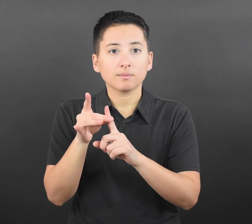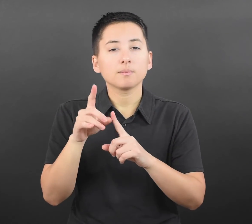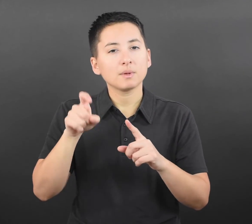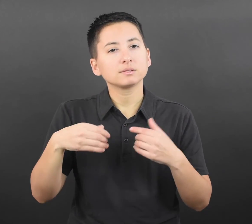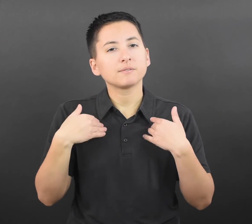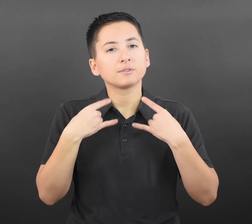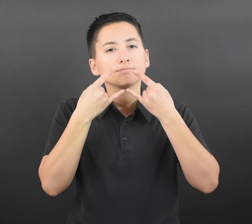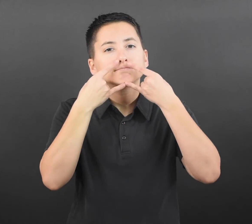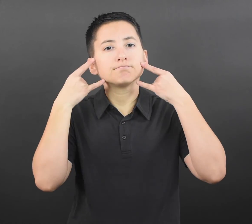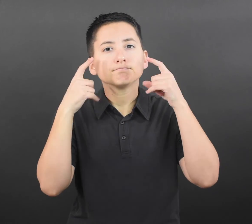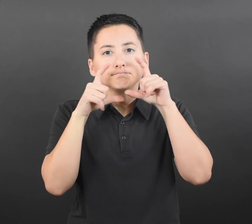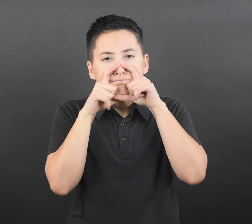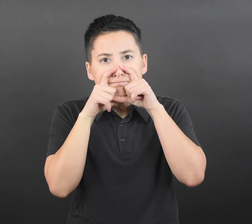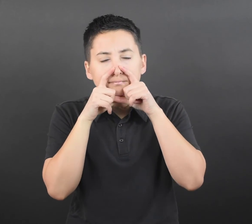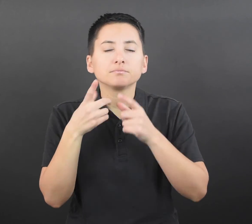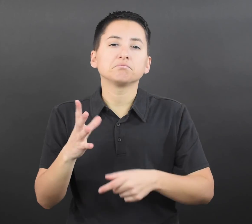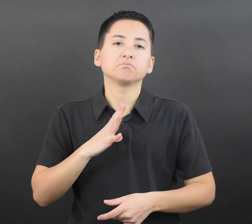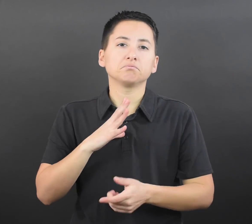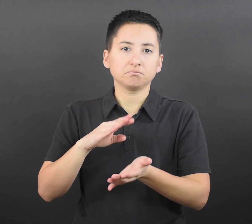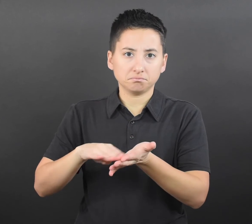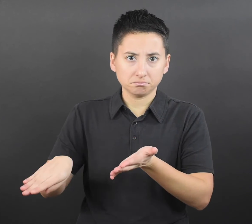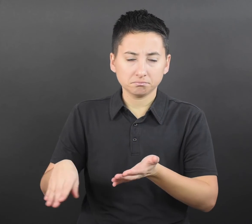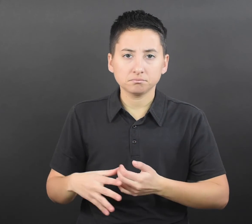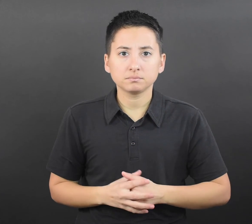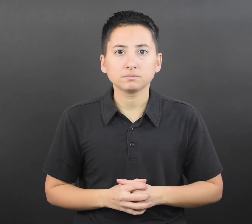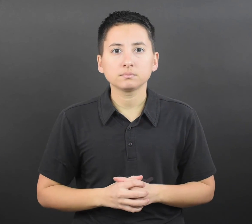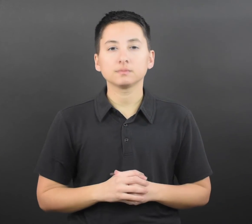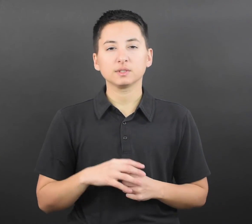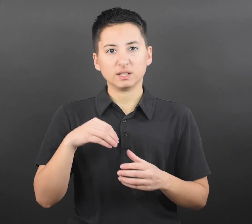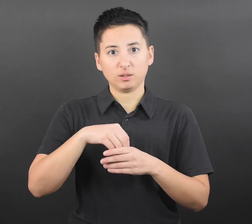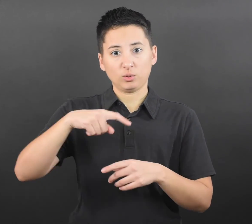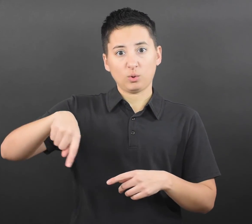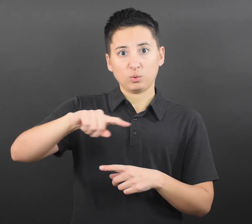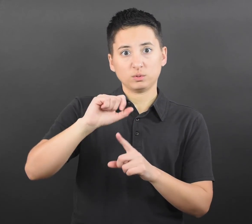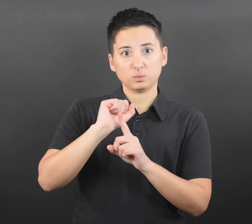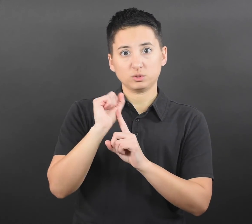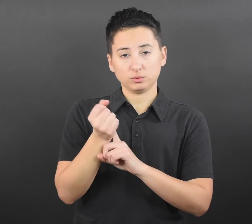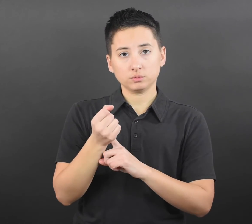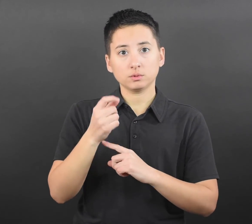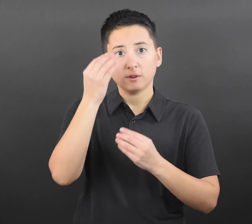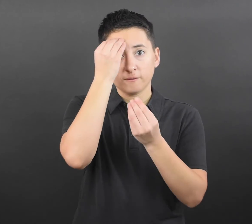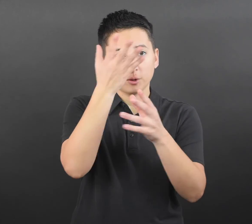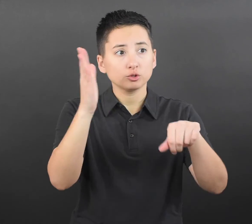In these situations, notifications should include a brief explanation of why quarantine